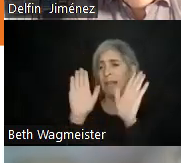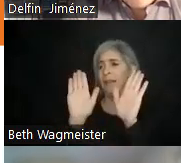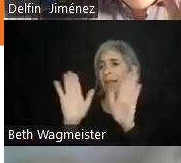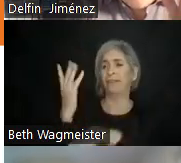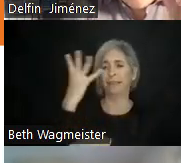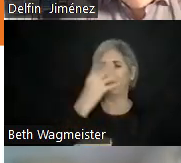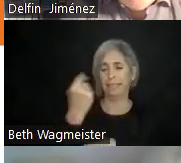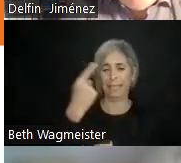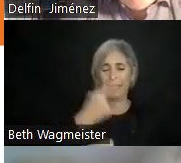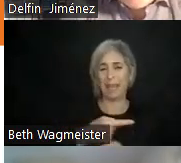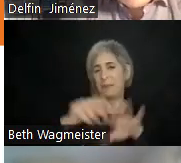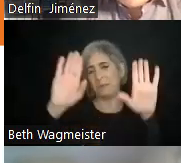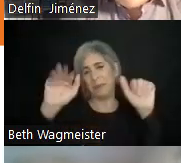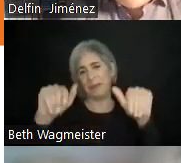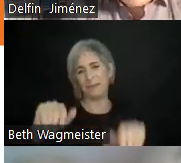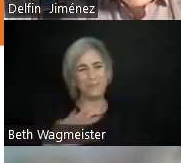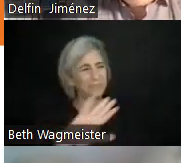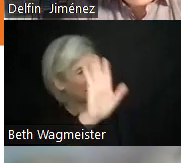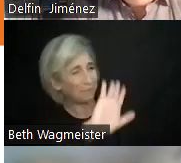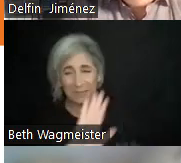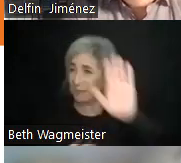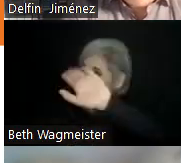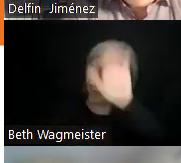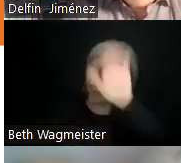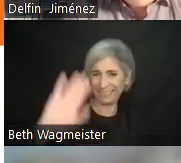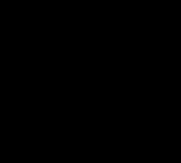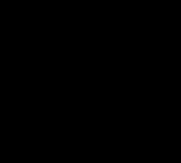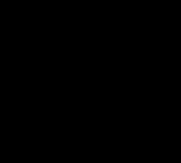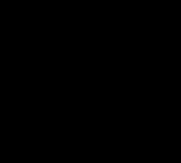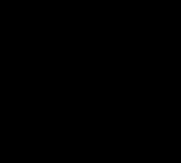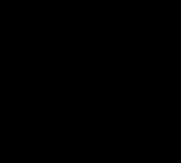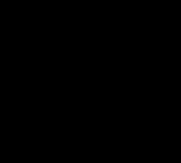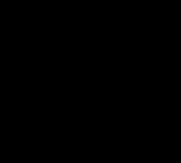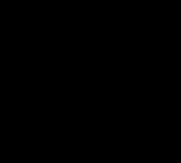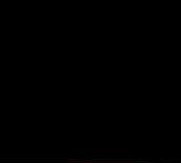It is a pleasure. Bye bye.